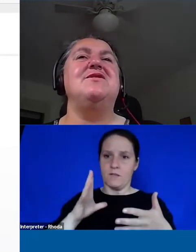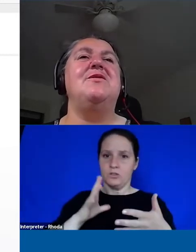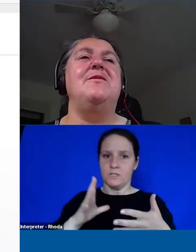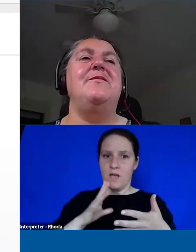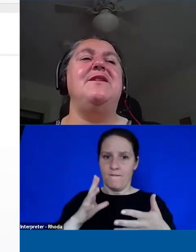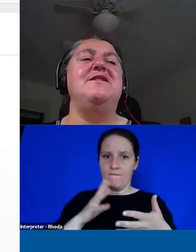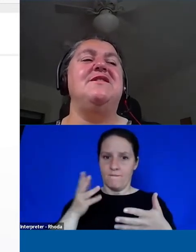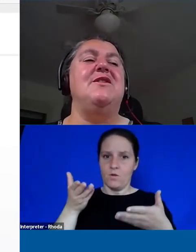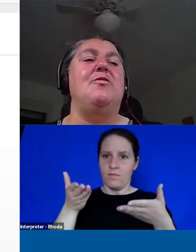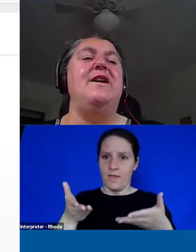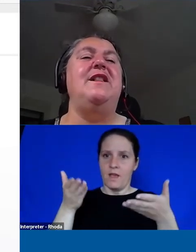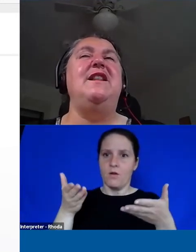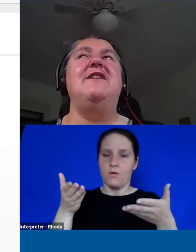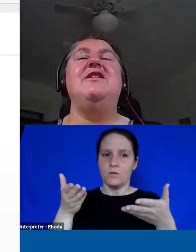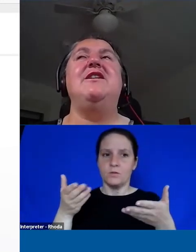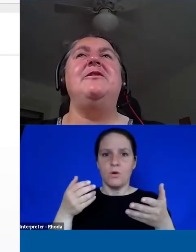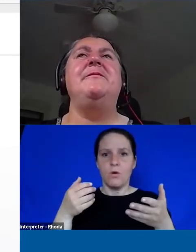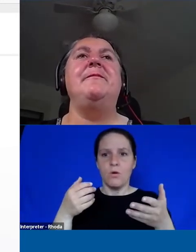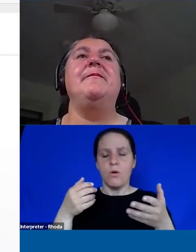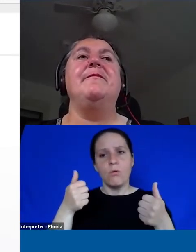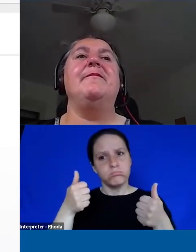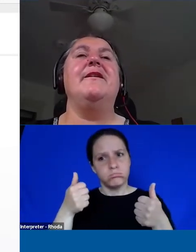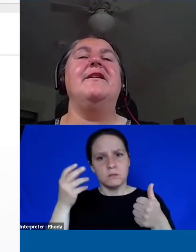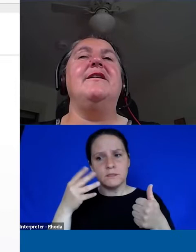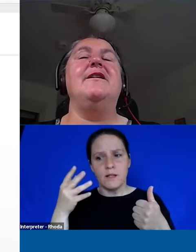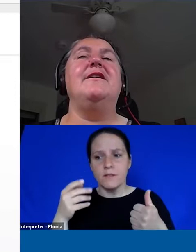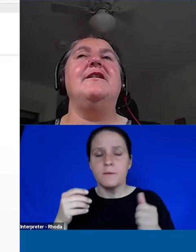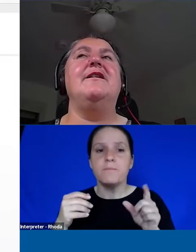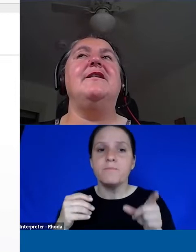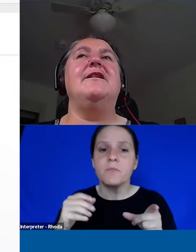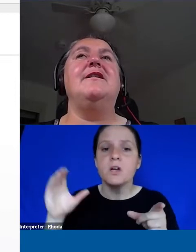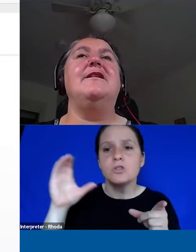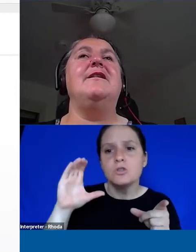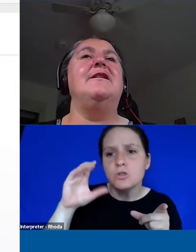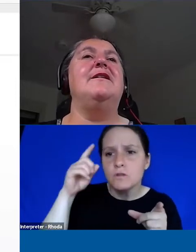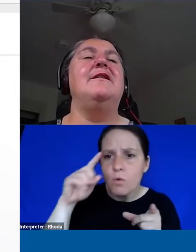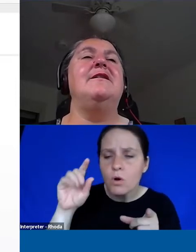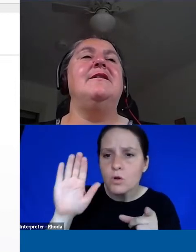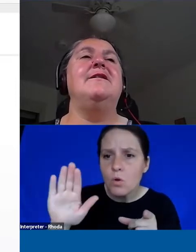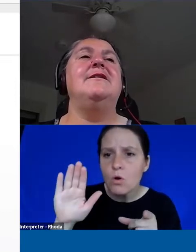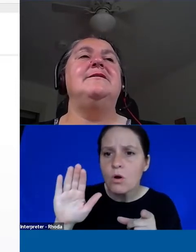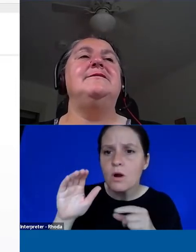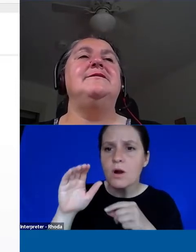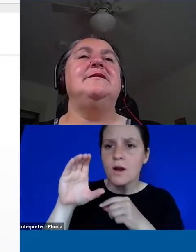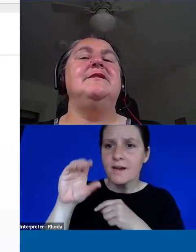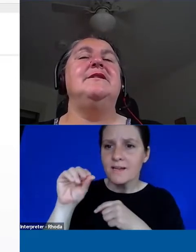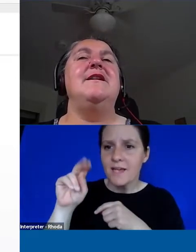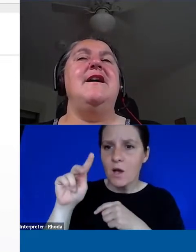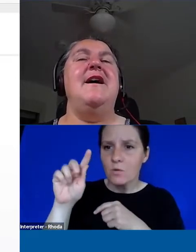So they did something really lovely here. [Screen Reader] Search for your county to find COVID 19 main landmark, search for your county to find--